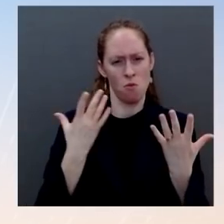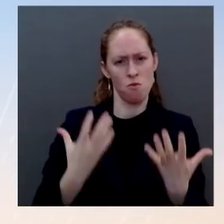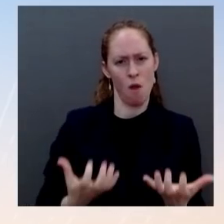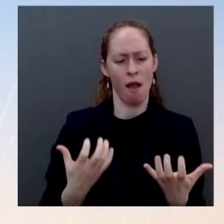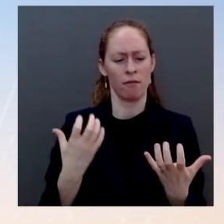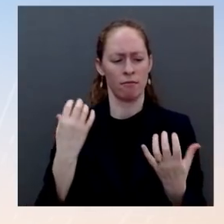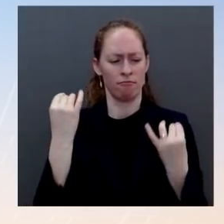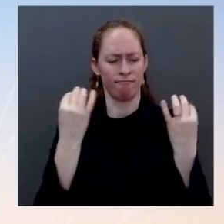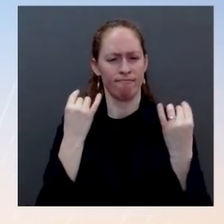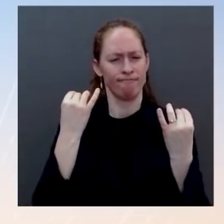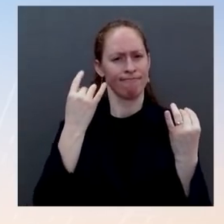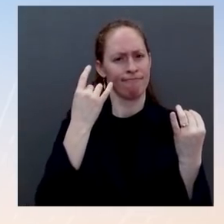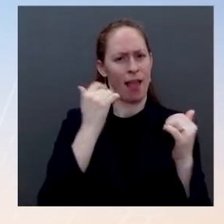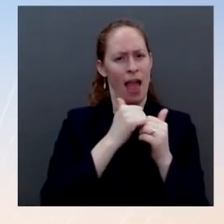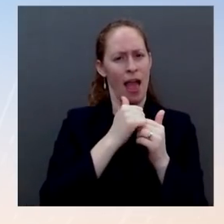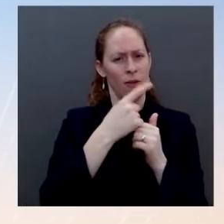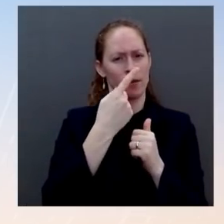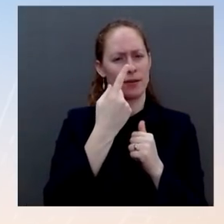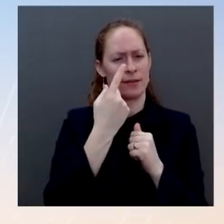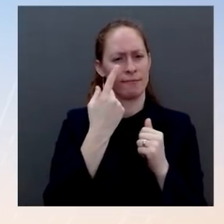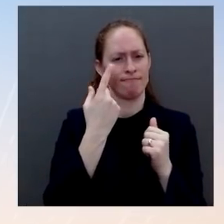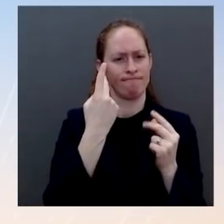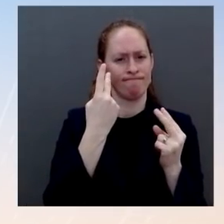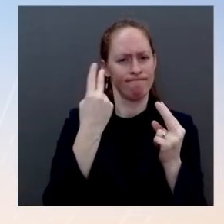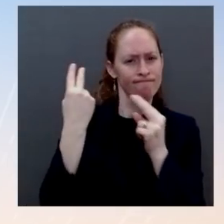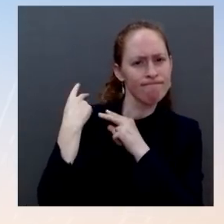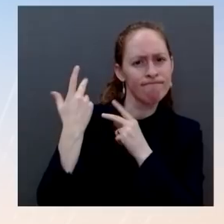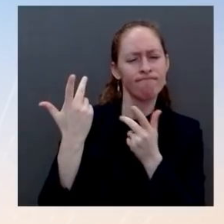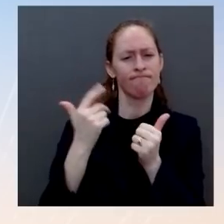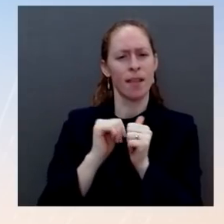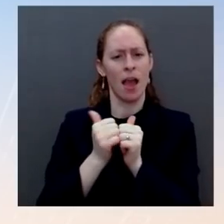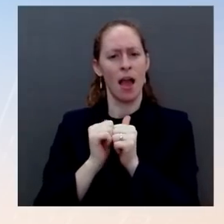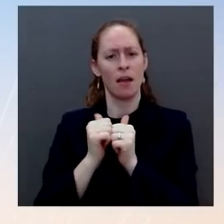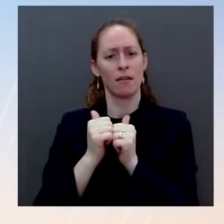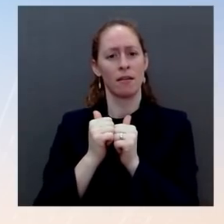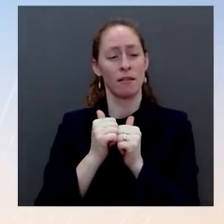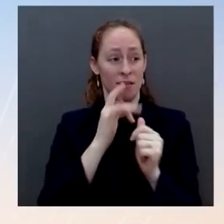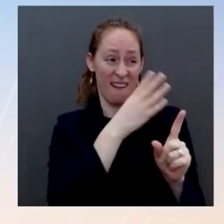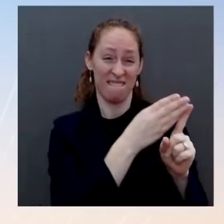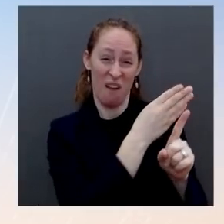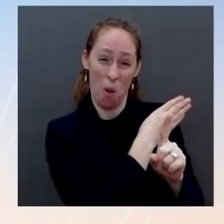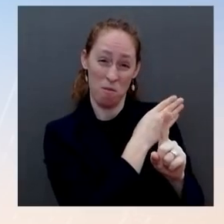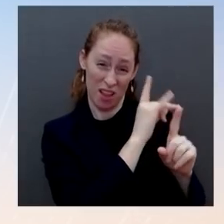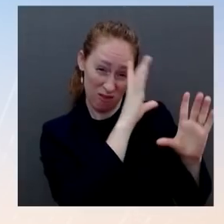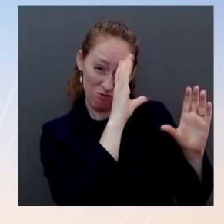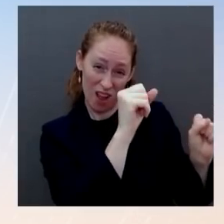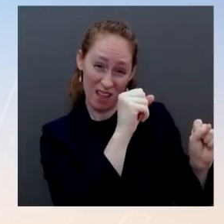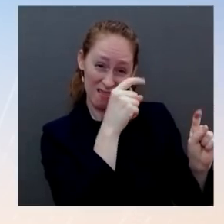behind the former president, who fomented an insurrection? Or do they want to be part of saving our democracy?